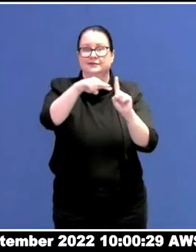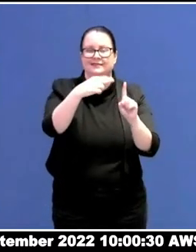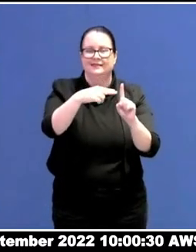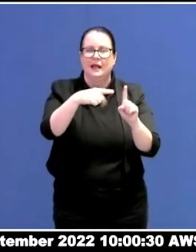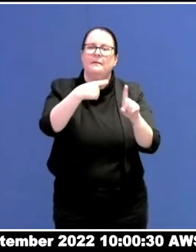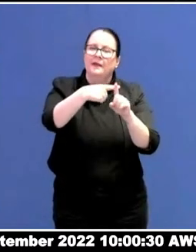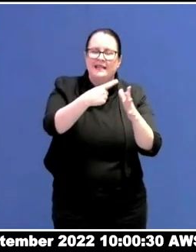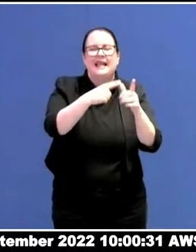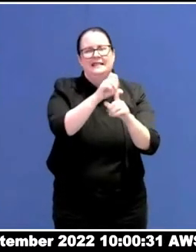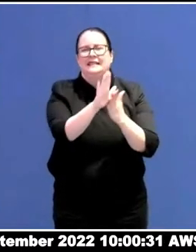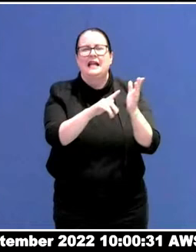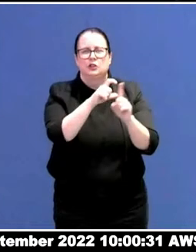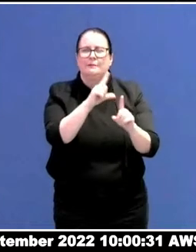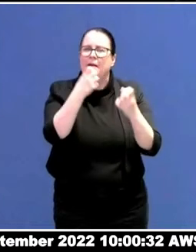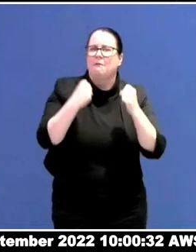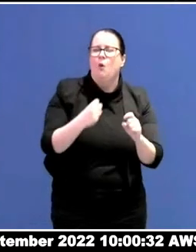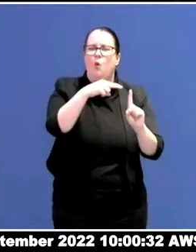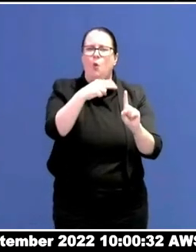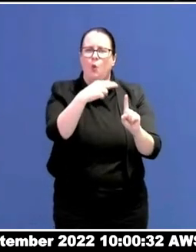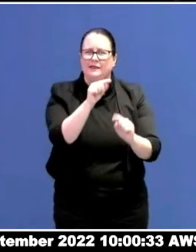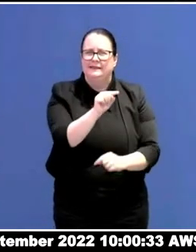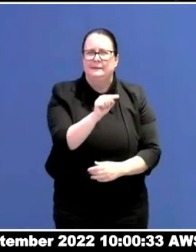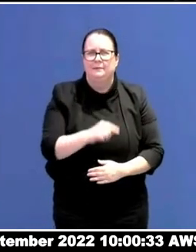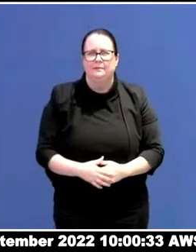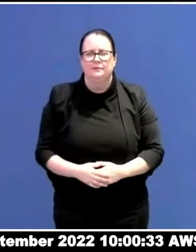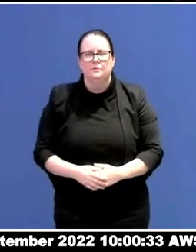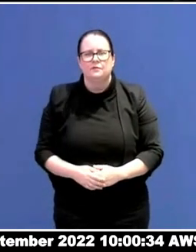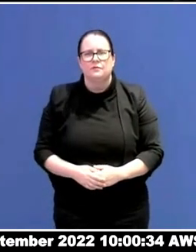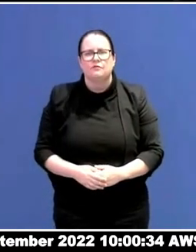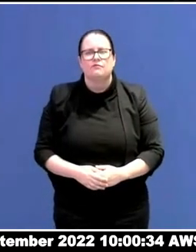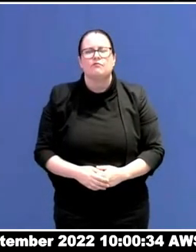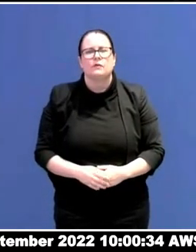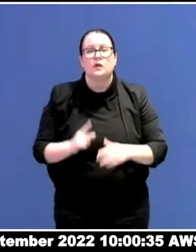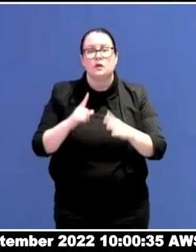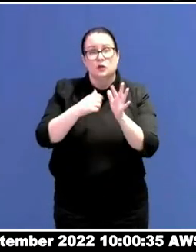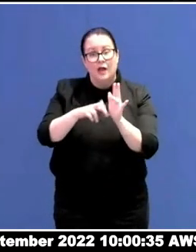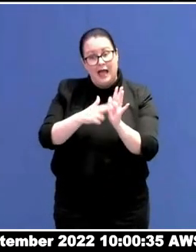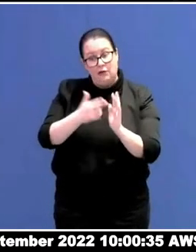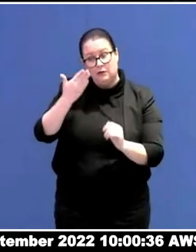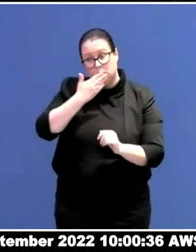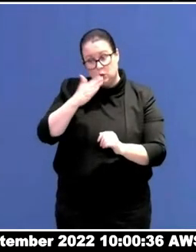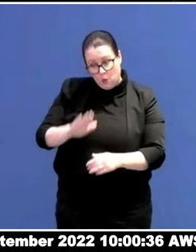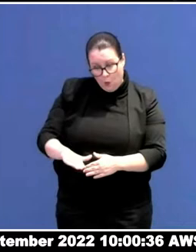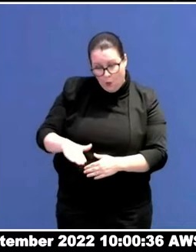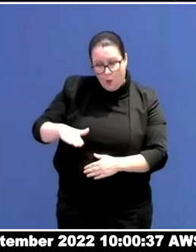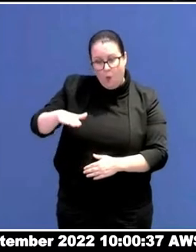And during his early schooling, Aaron had a habit of disappearing and getting